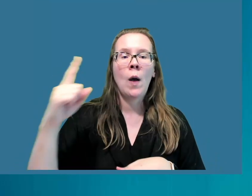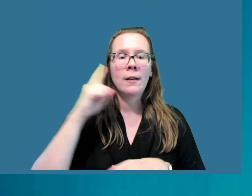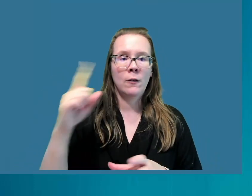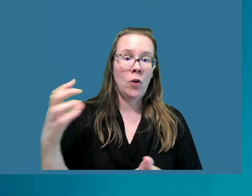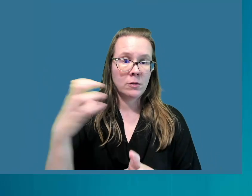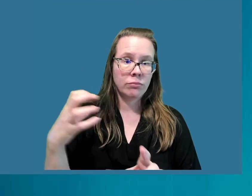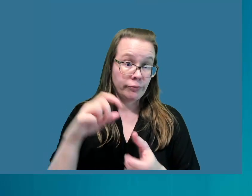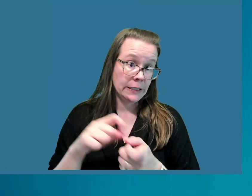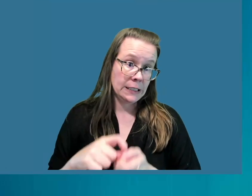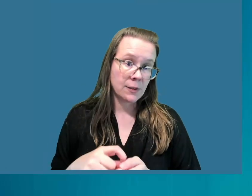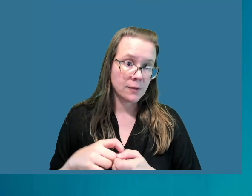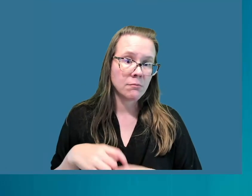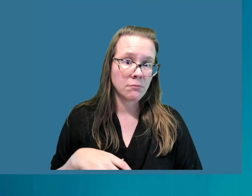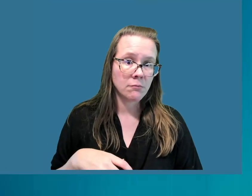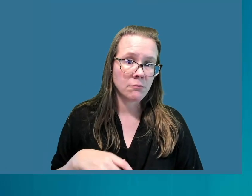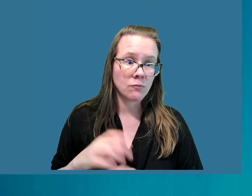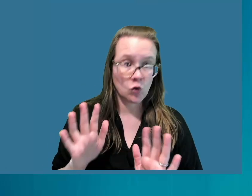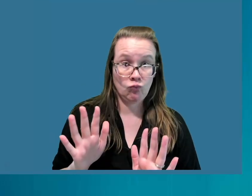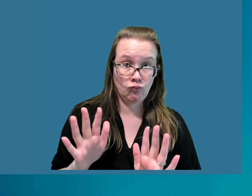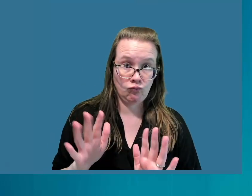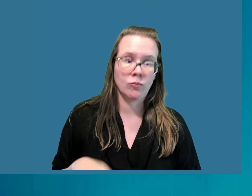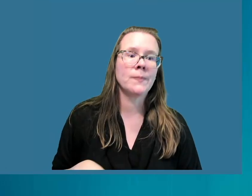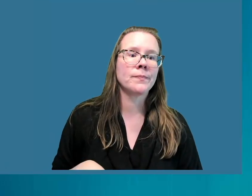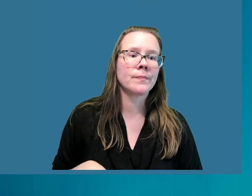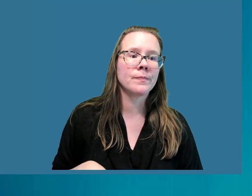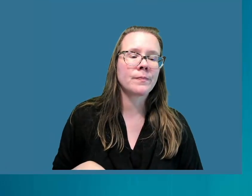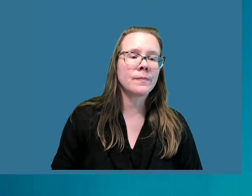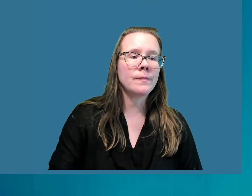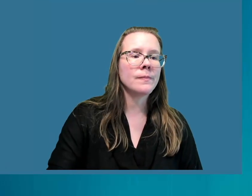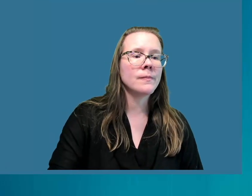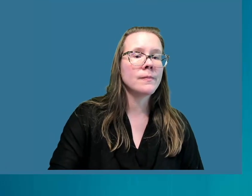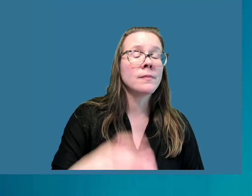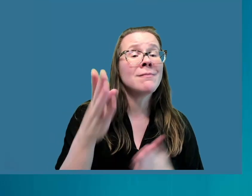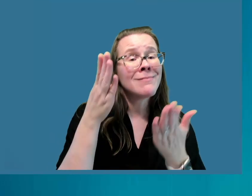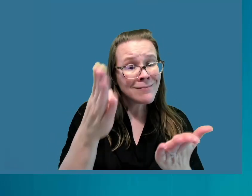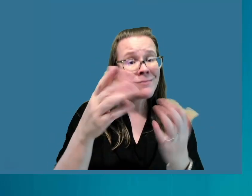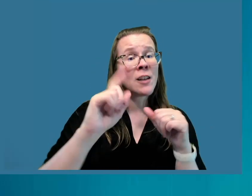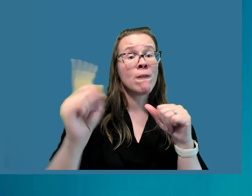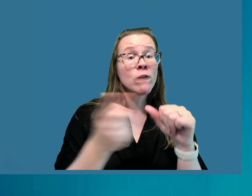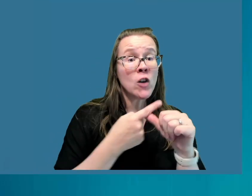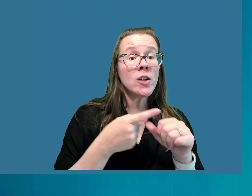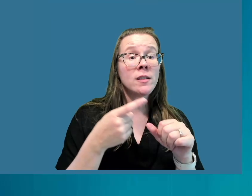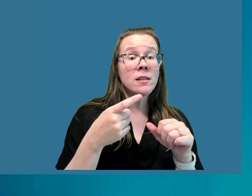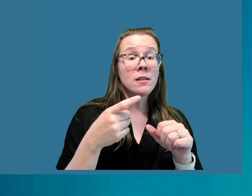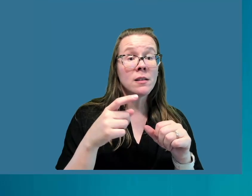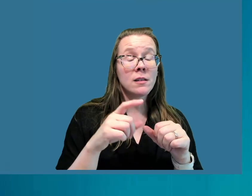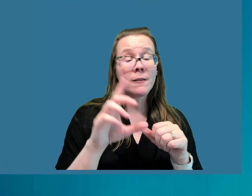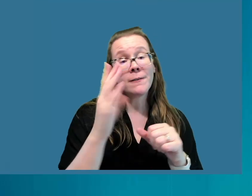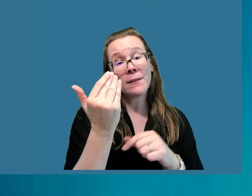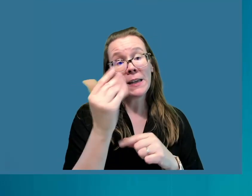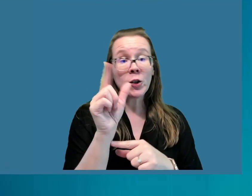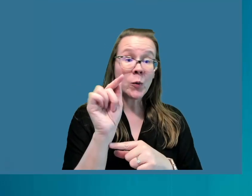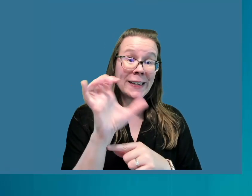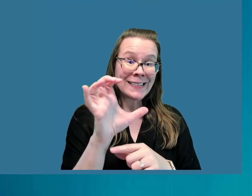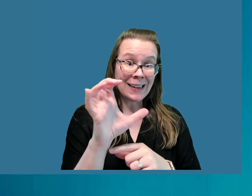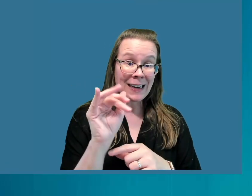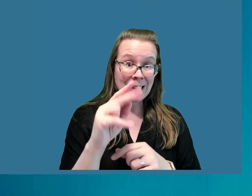medium range icing for the base of my cookies. It saves me time. And so what I tend to do is,